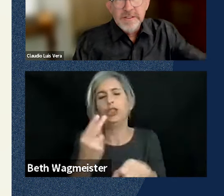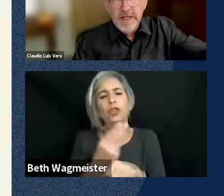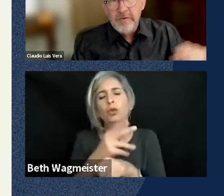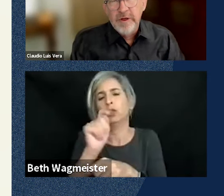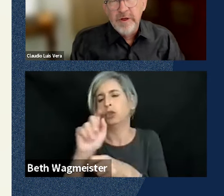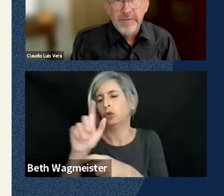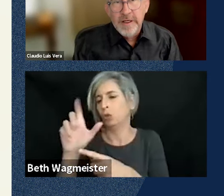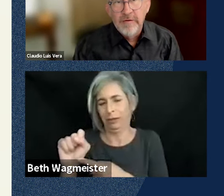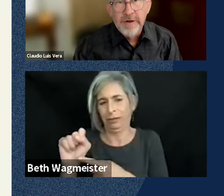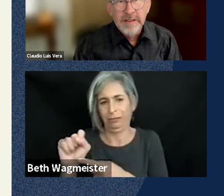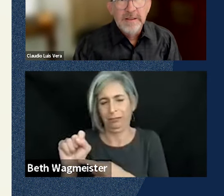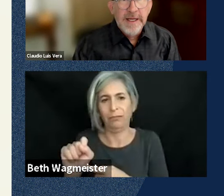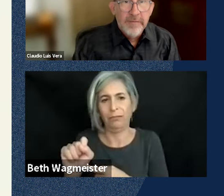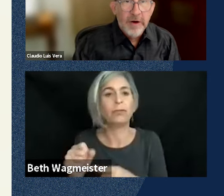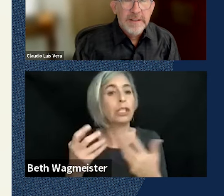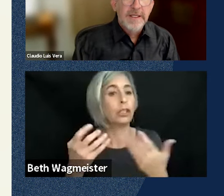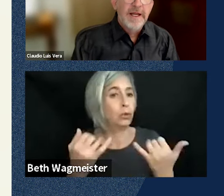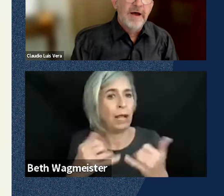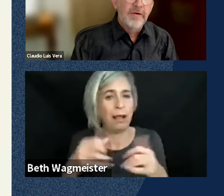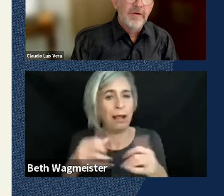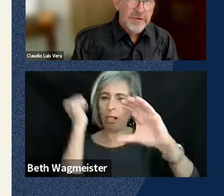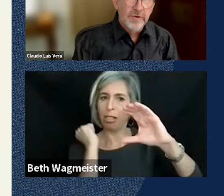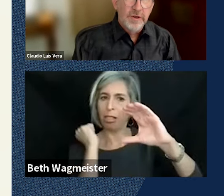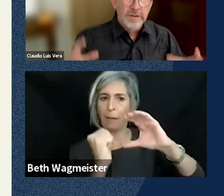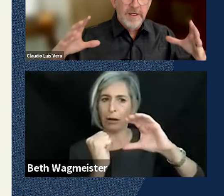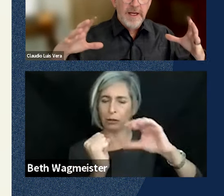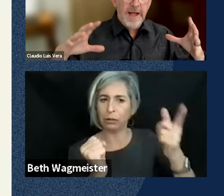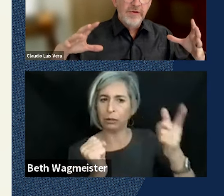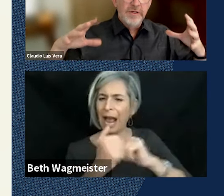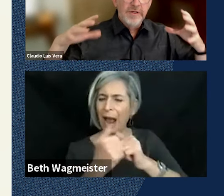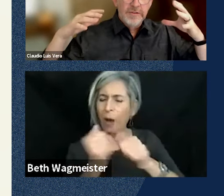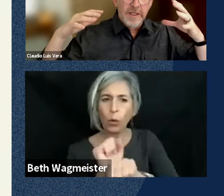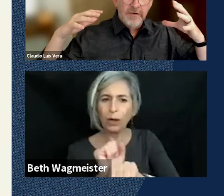So today we're going to be covering landmarks and how those were and how you can use like